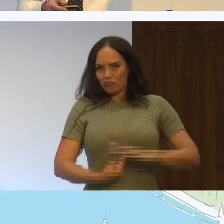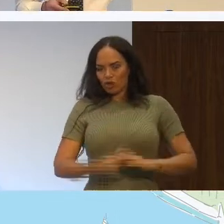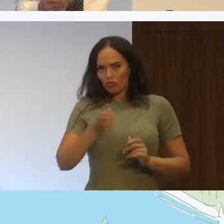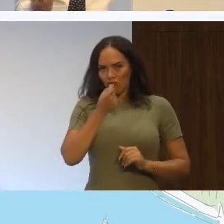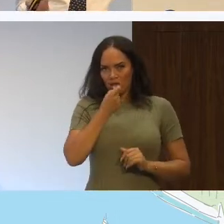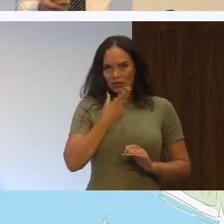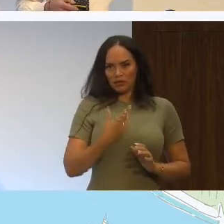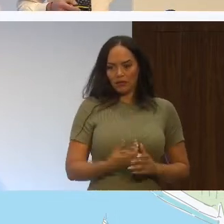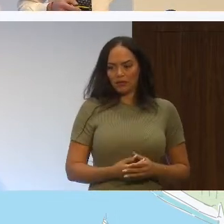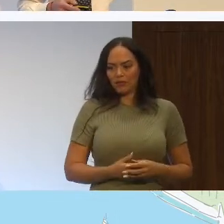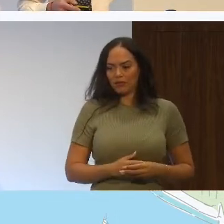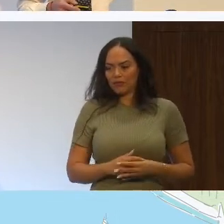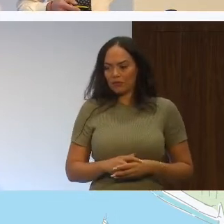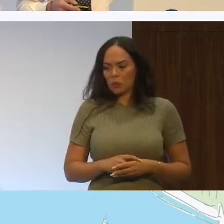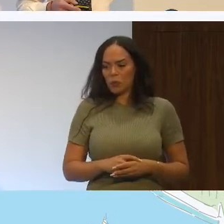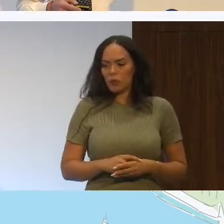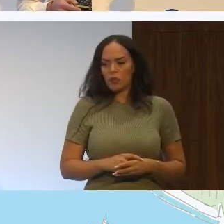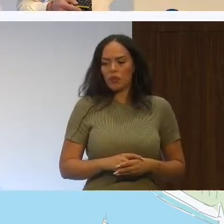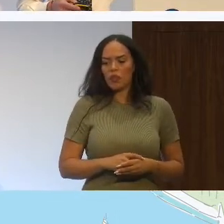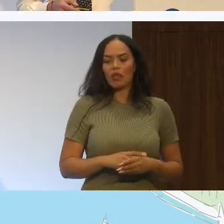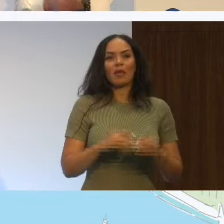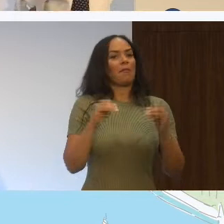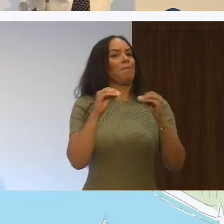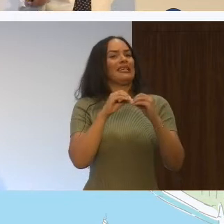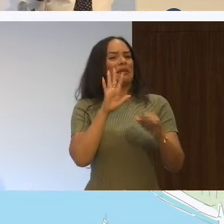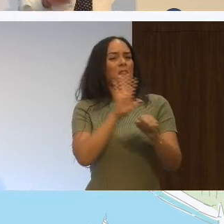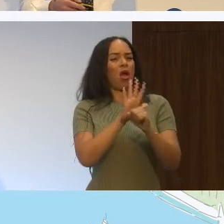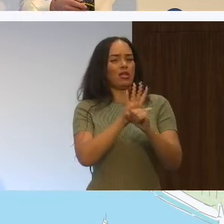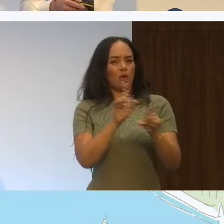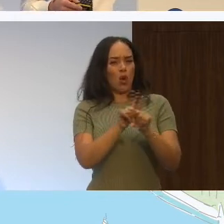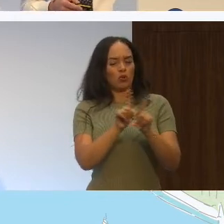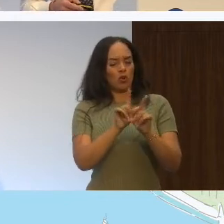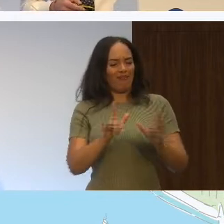So beta blockers, they can also make you feel fairly low, but they're also used to treat anxiety